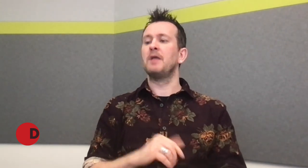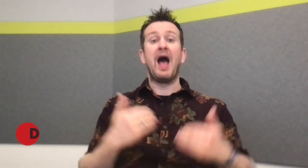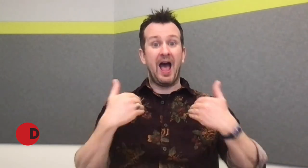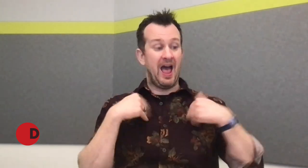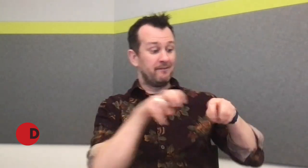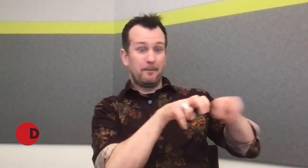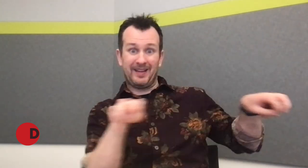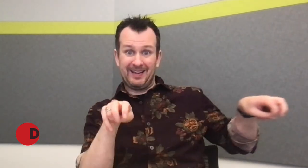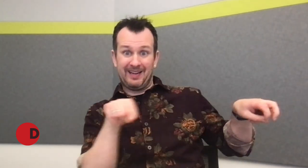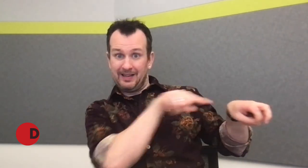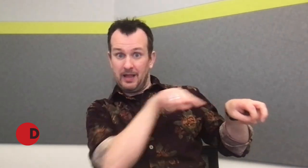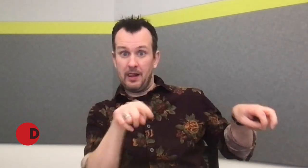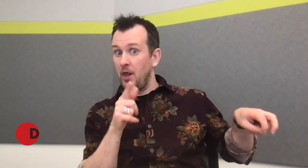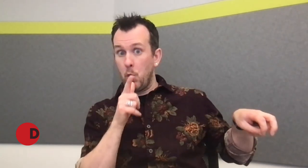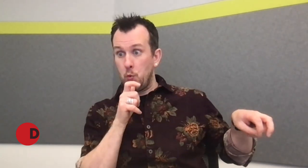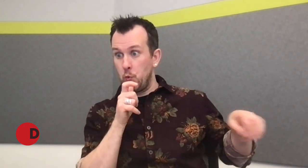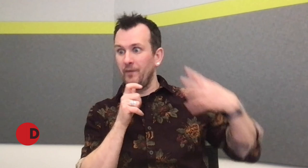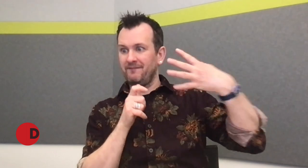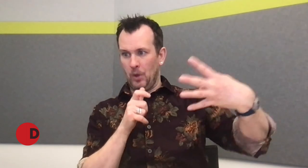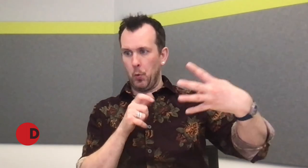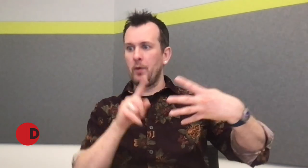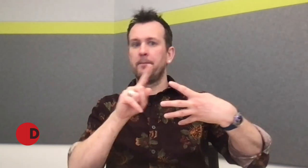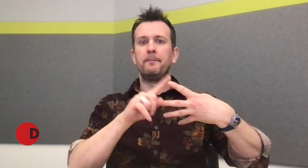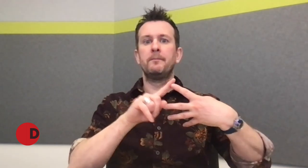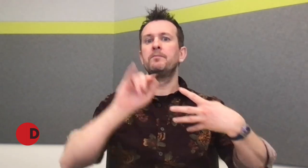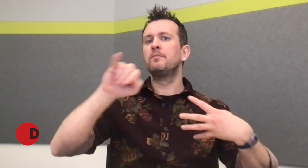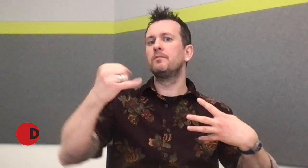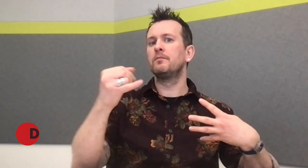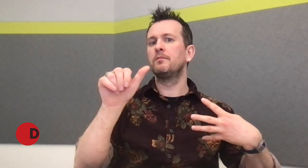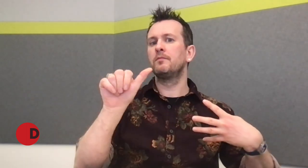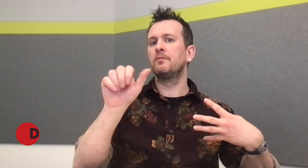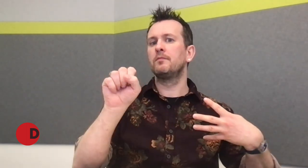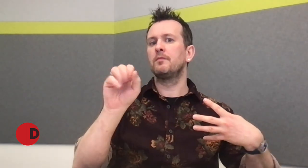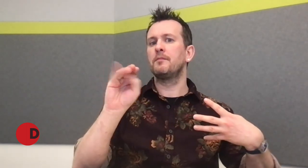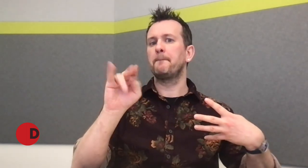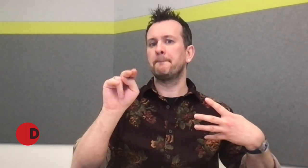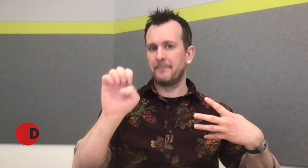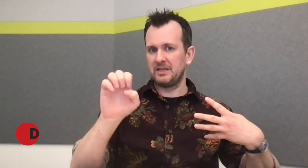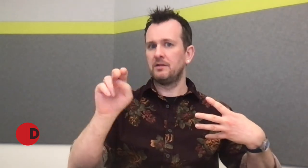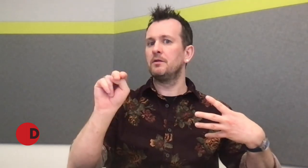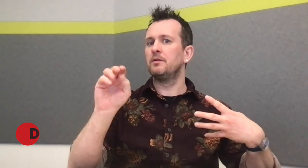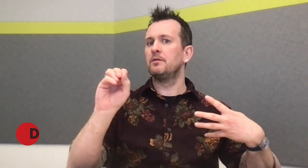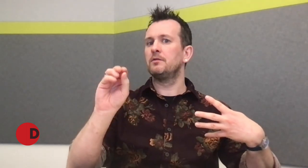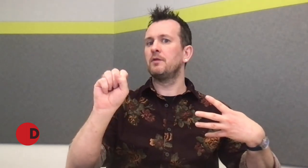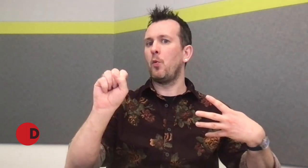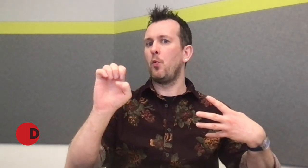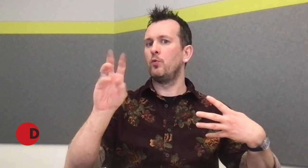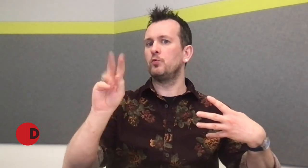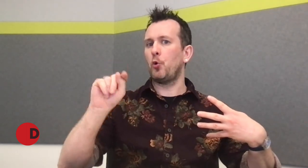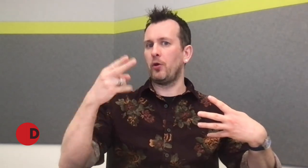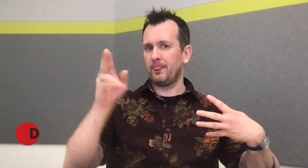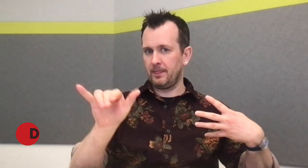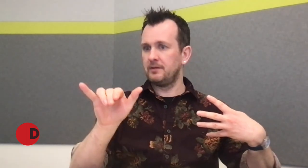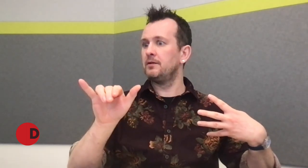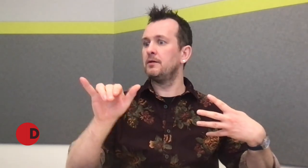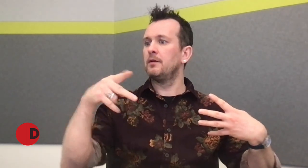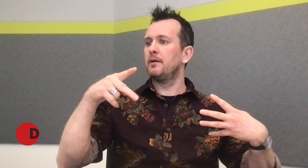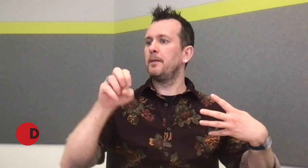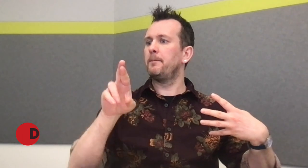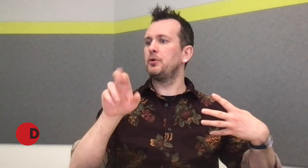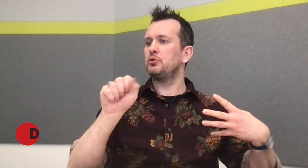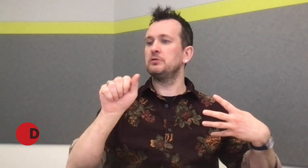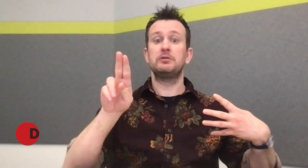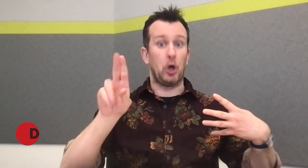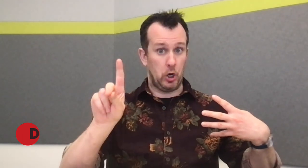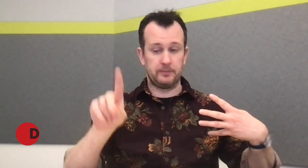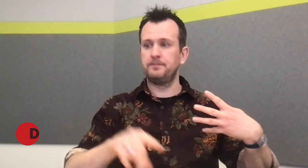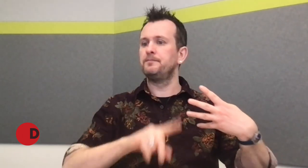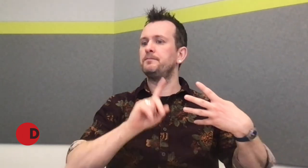There is a panel of 4 people including Jamine Noseworthy Persaud,